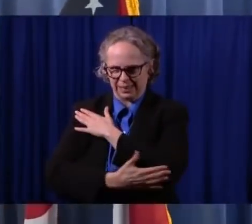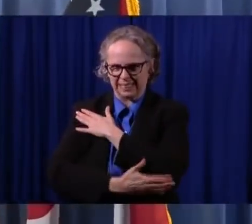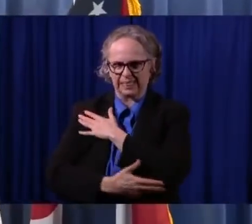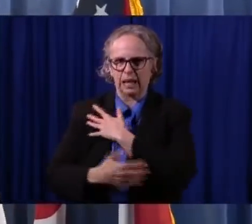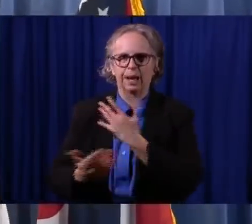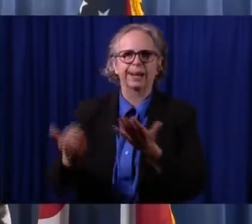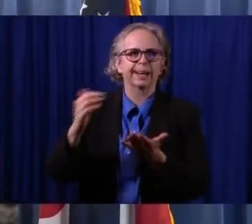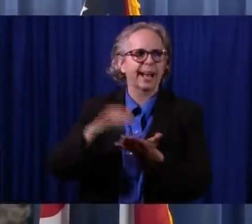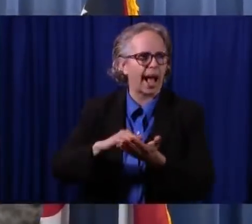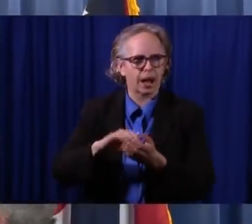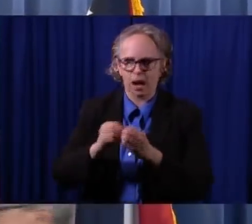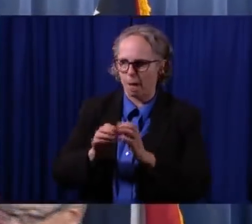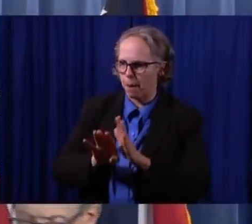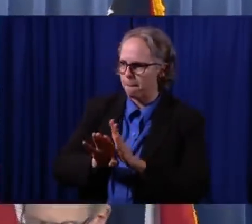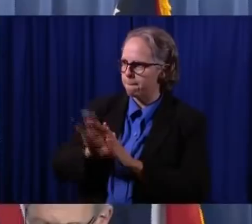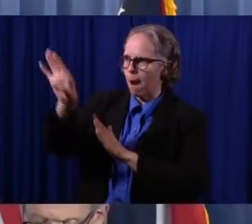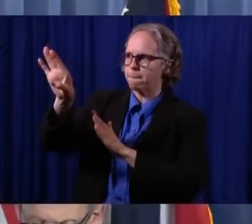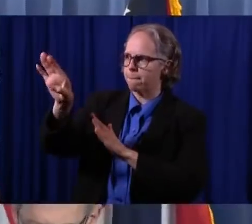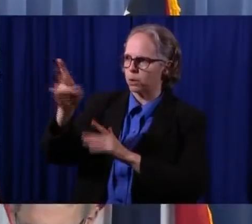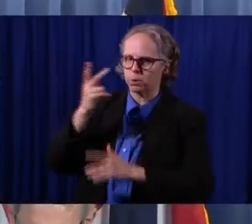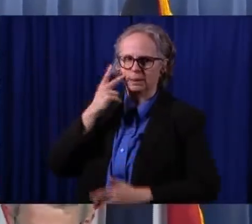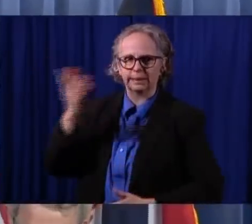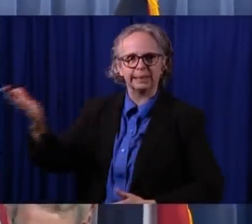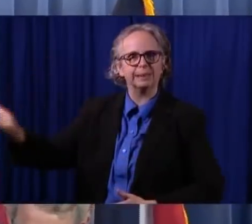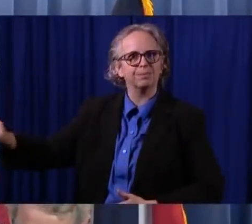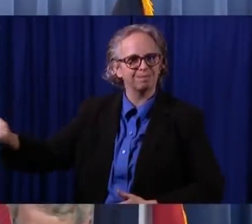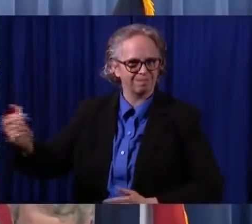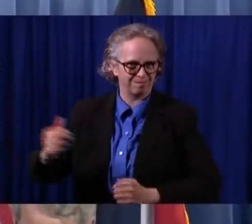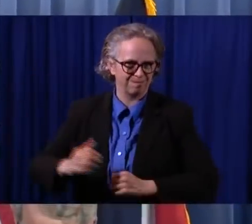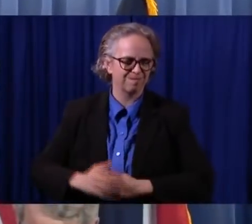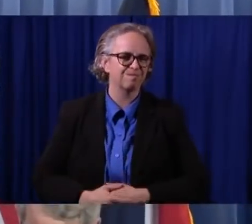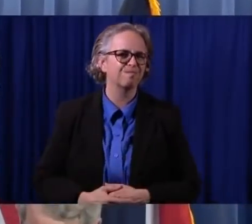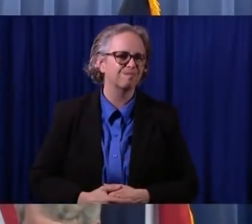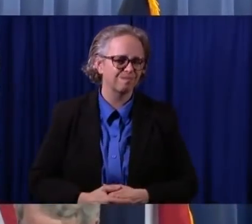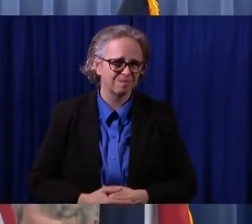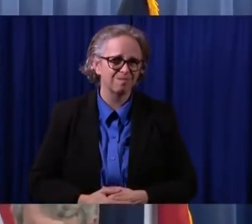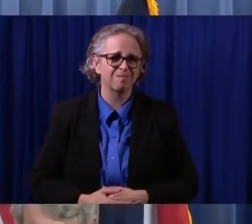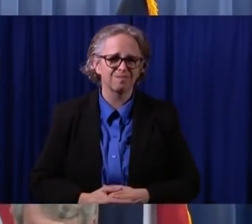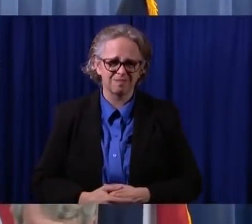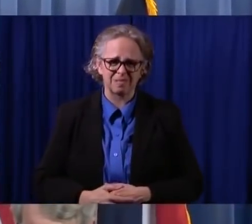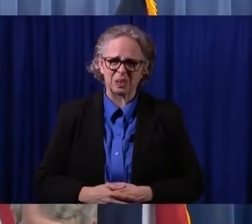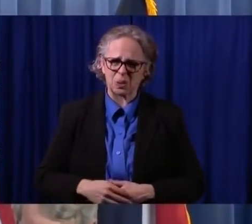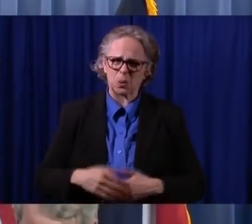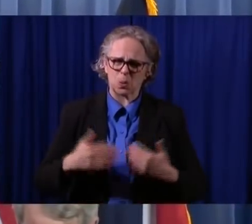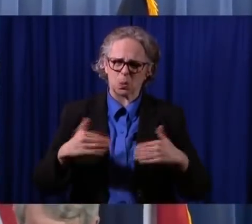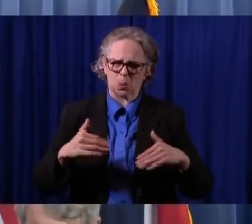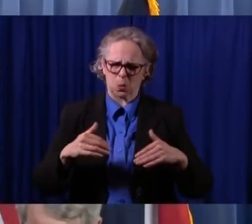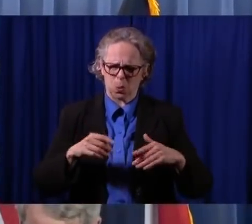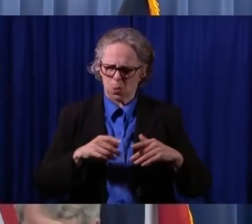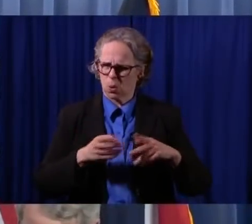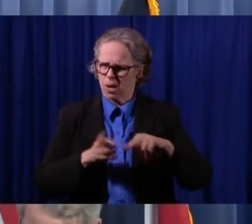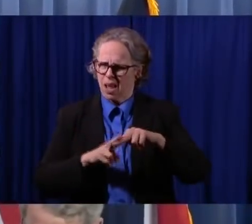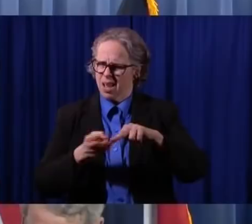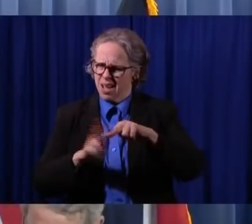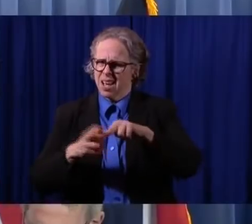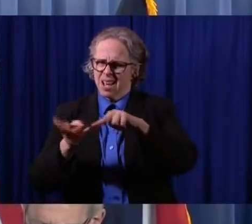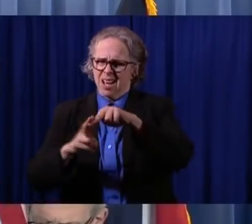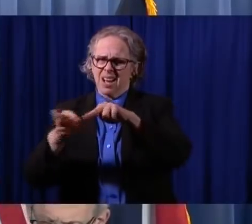MAKE SURE WE ARE SEEING THAT. LET'S GO TO HAMILTON COUNTY. YOU CAN SEE AGAIN, MOVING UP